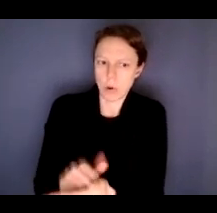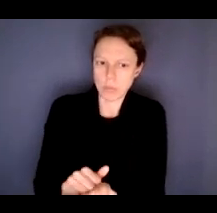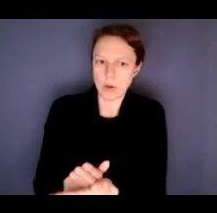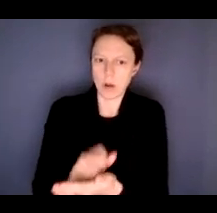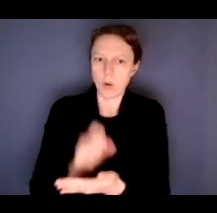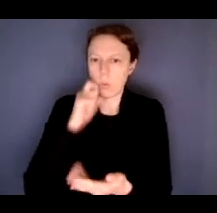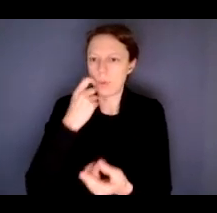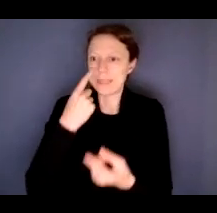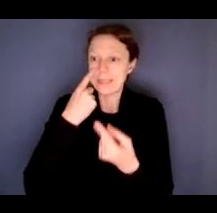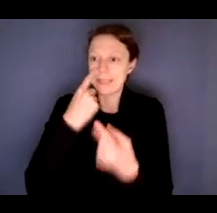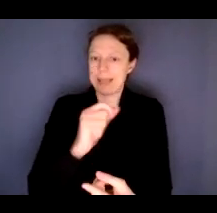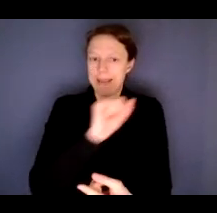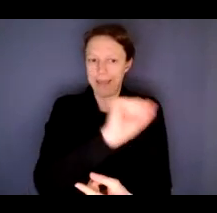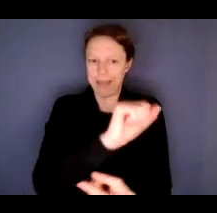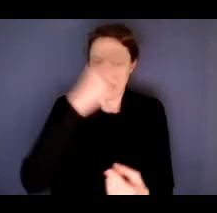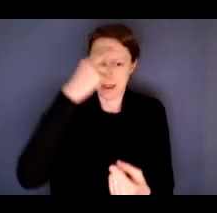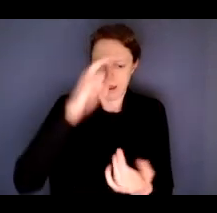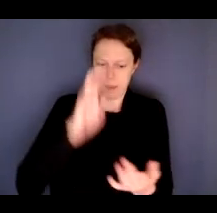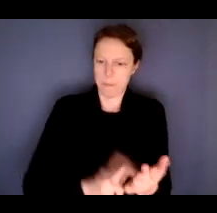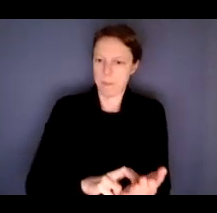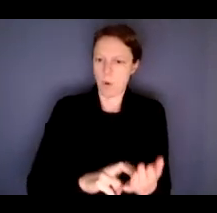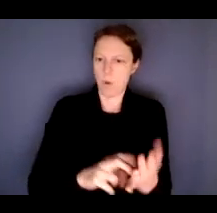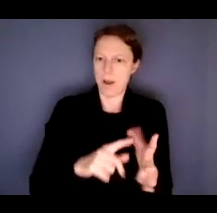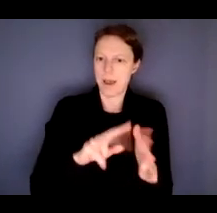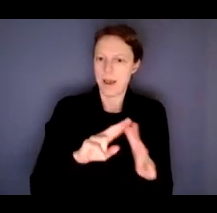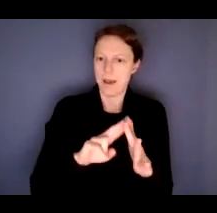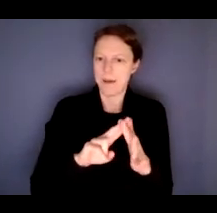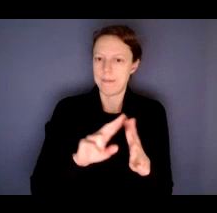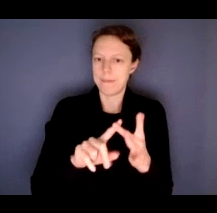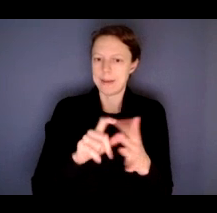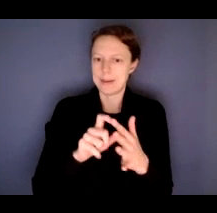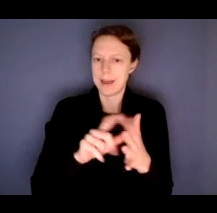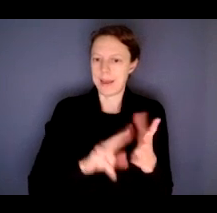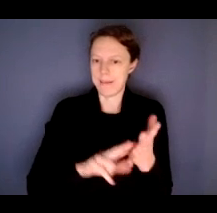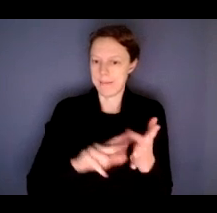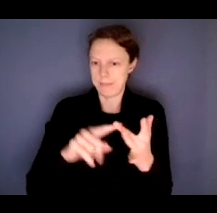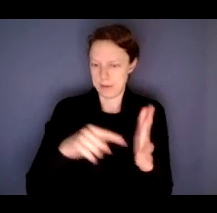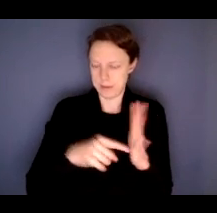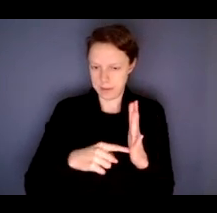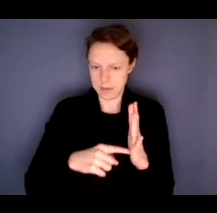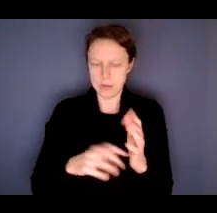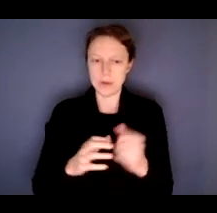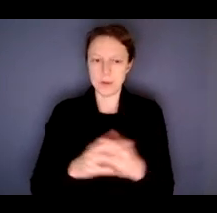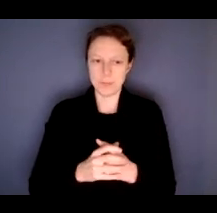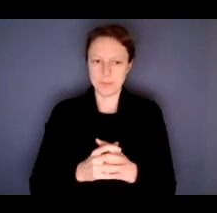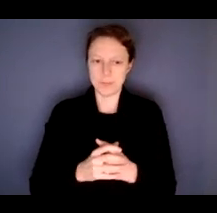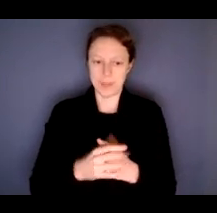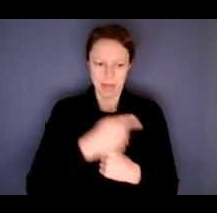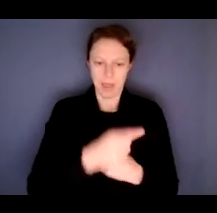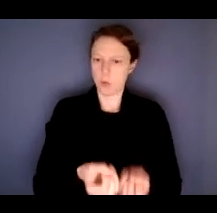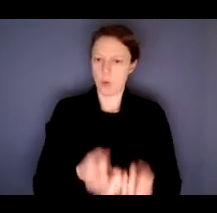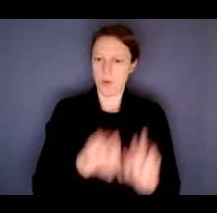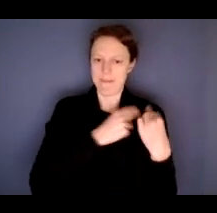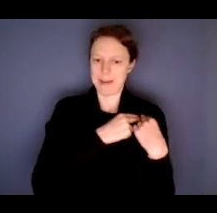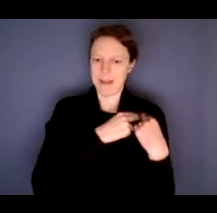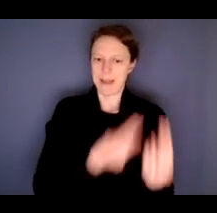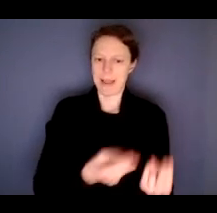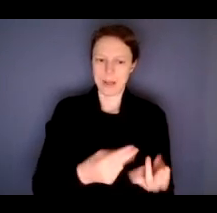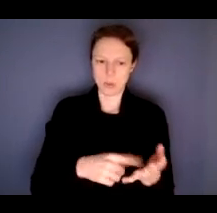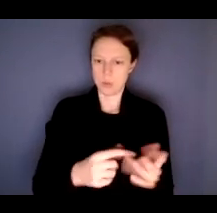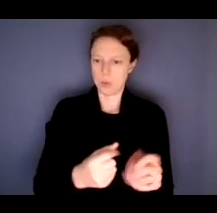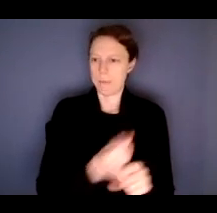affidavit material. Now, they don't have as much delegation to make decisions. For example, if